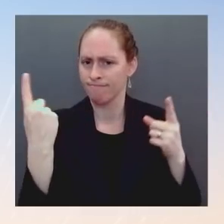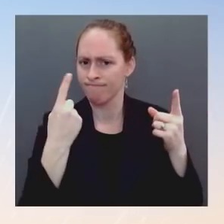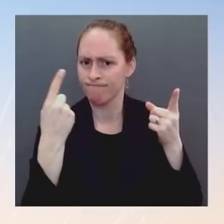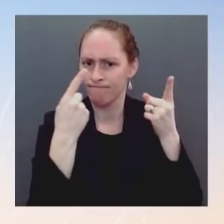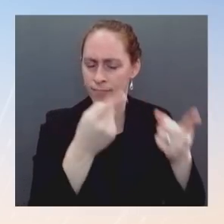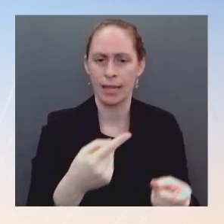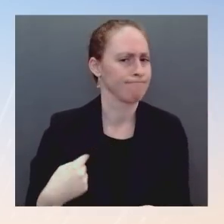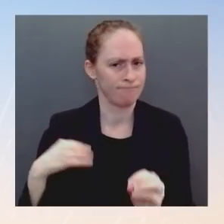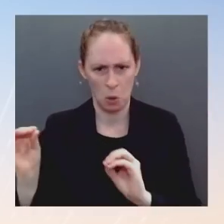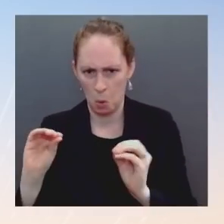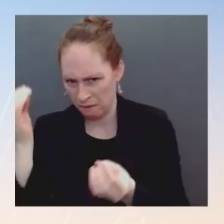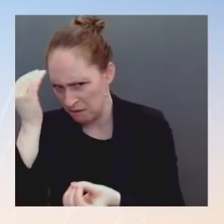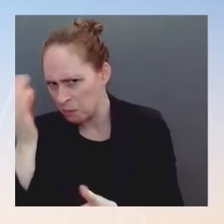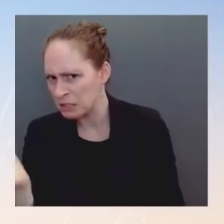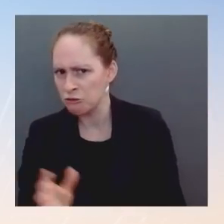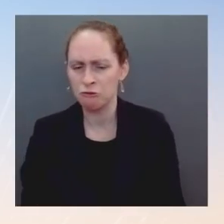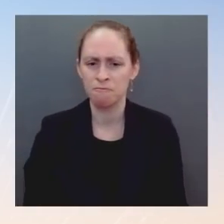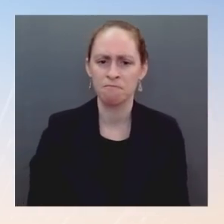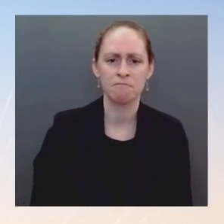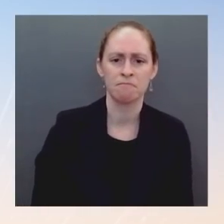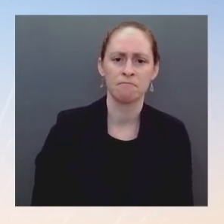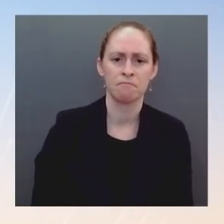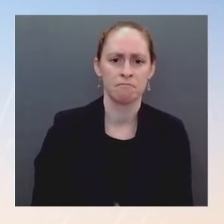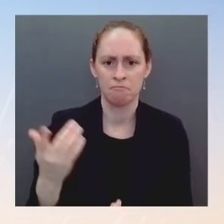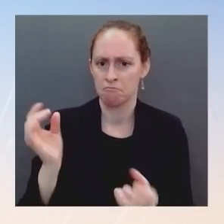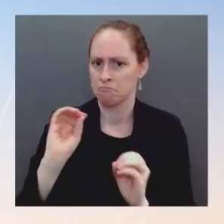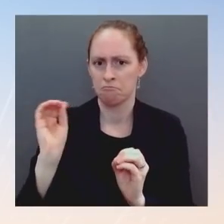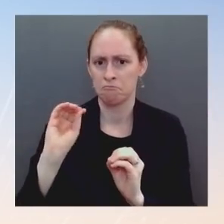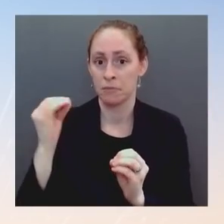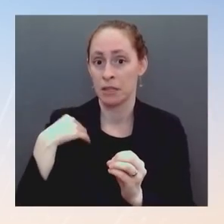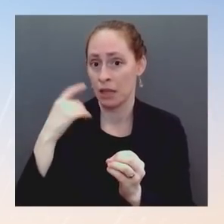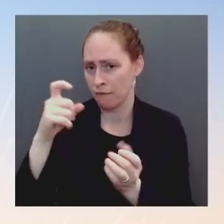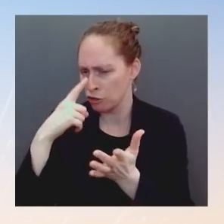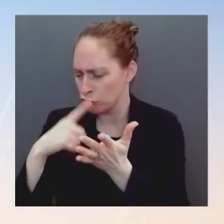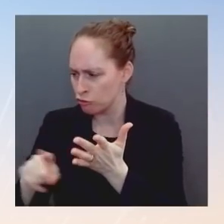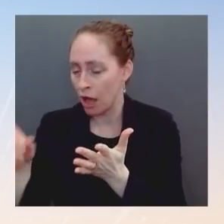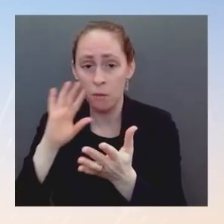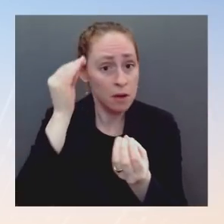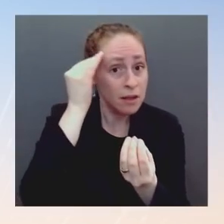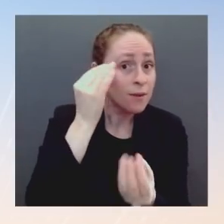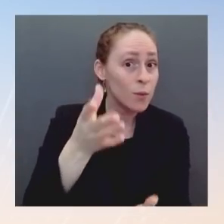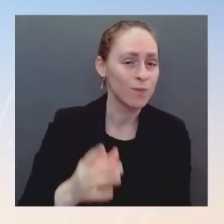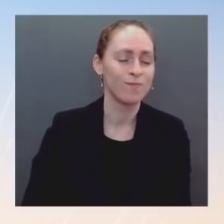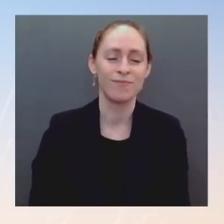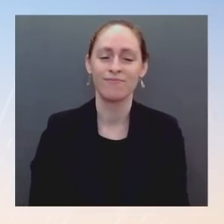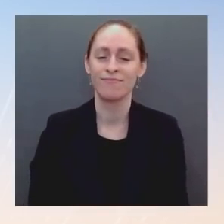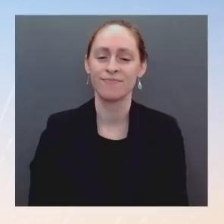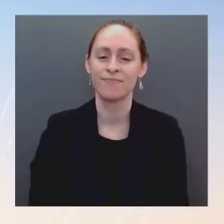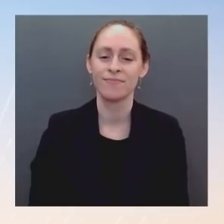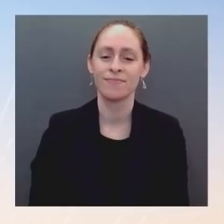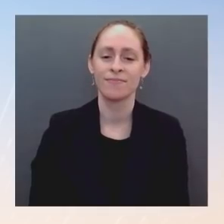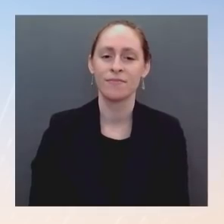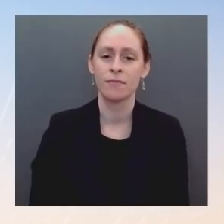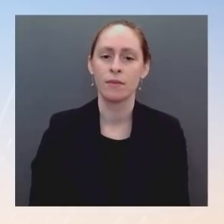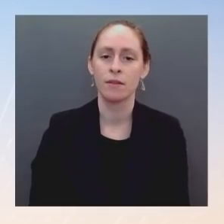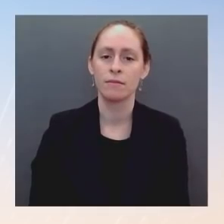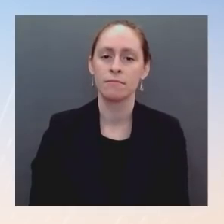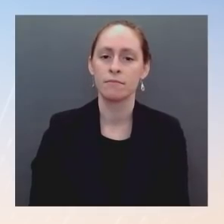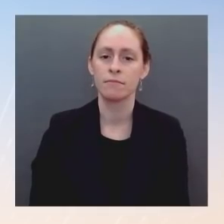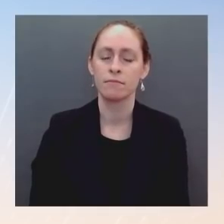there's been this leaked video of Border Patrol agents expressing frustration over some of the policies of this administration.